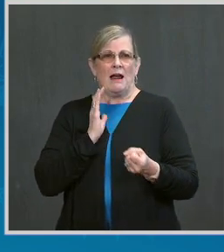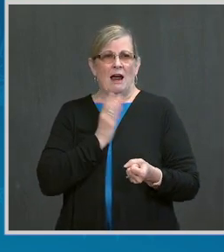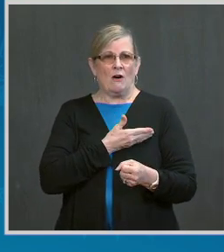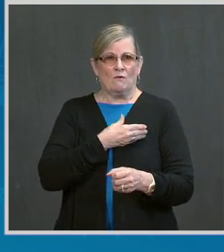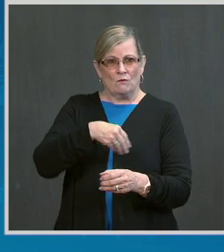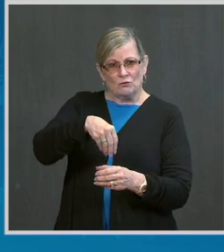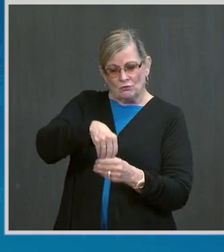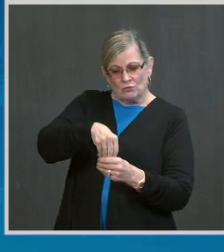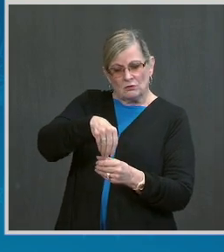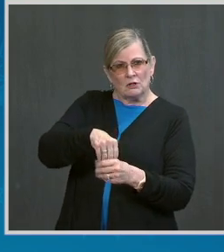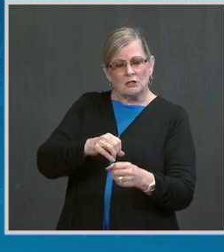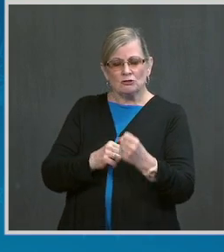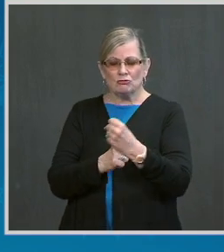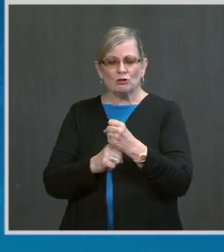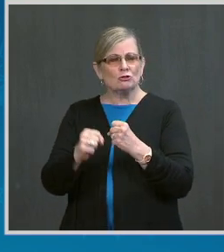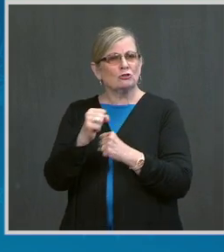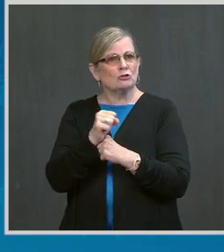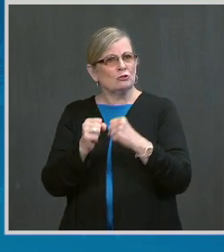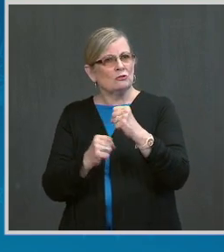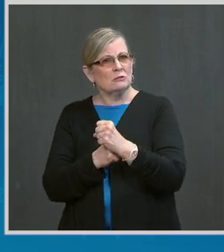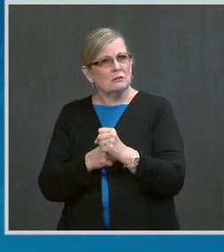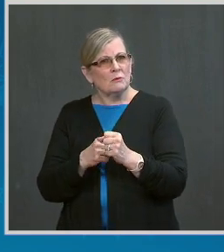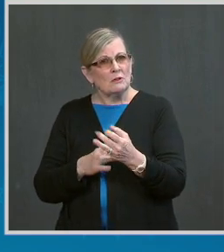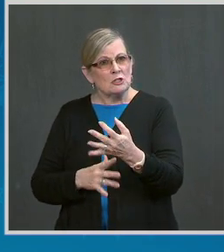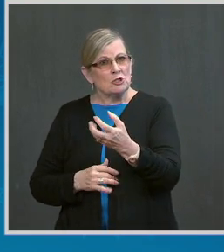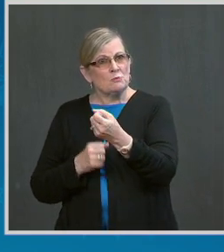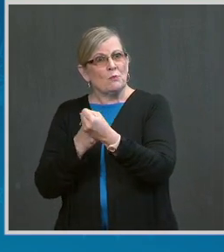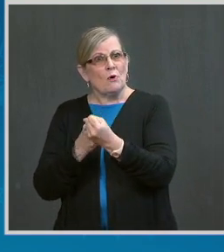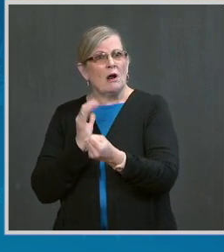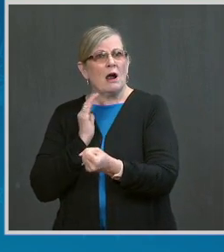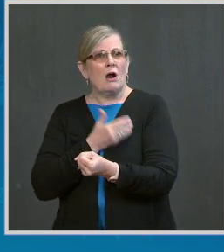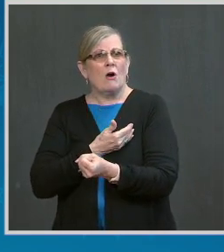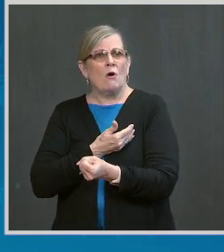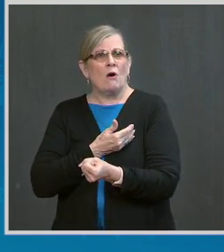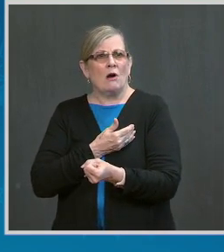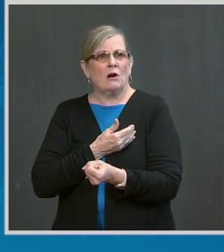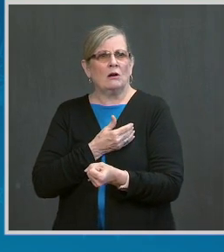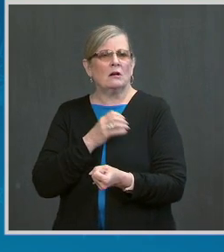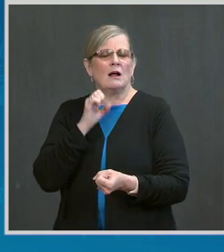We were all raised to take care of our elders to understand